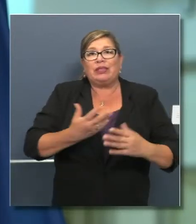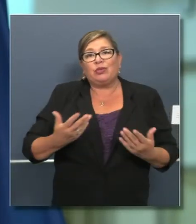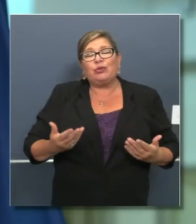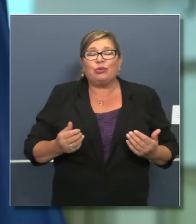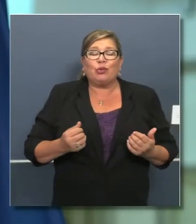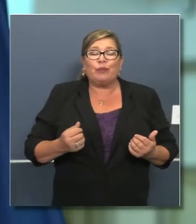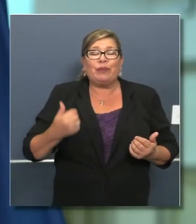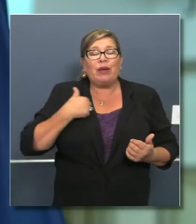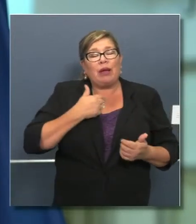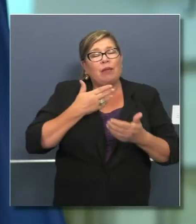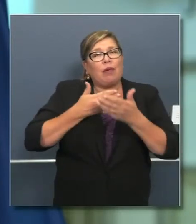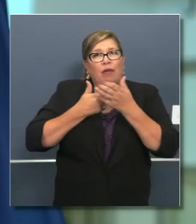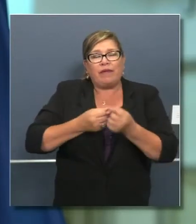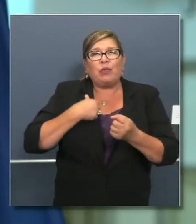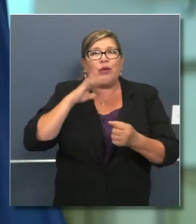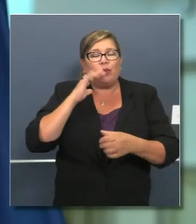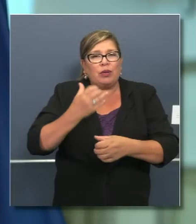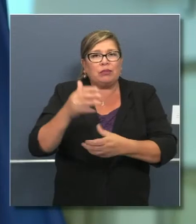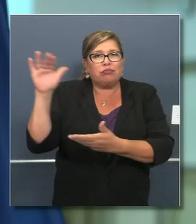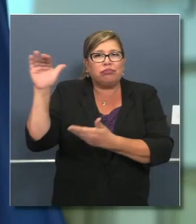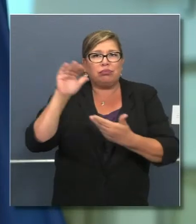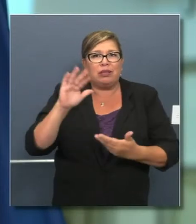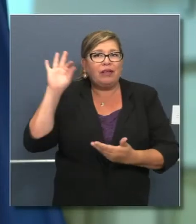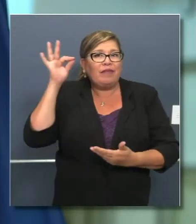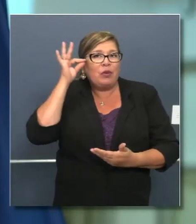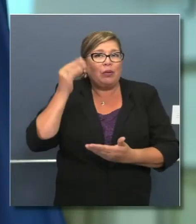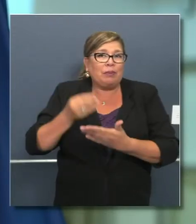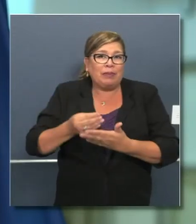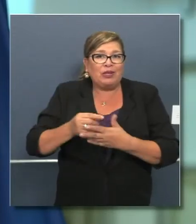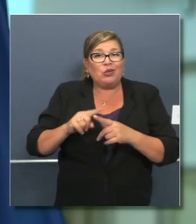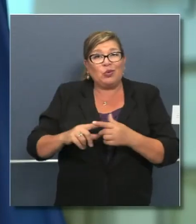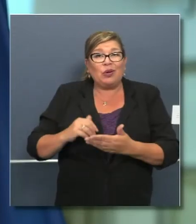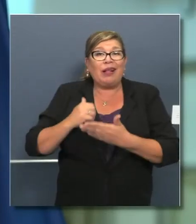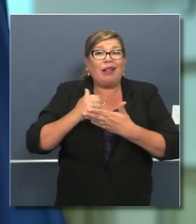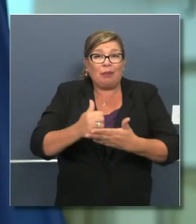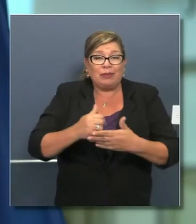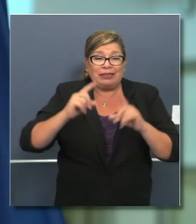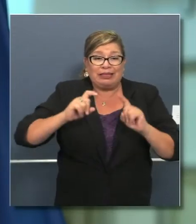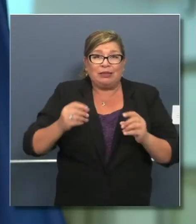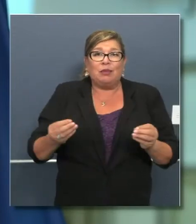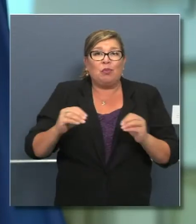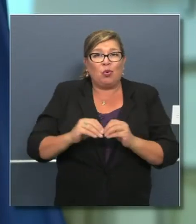get that federal support to help amplify the efforts but we've made tremendous progress a